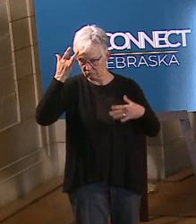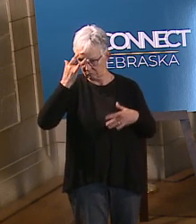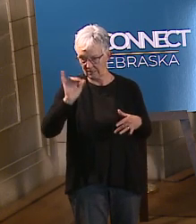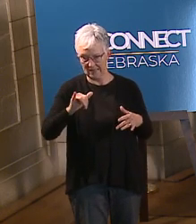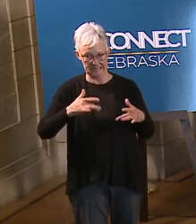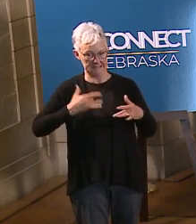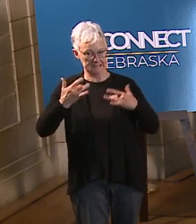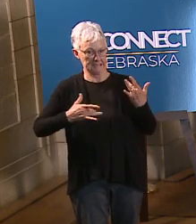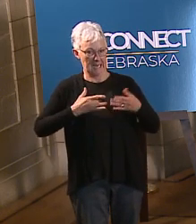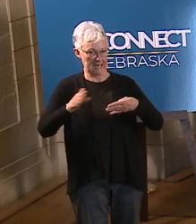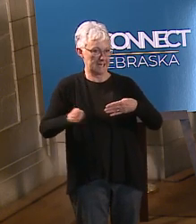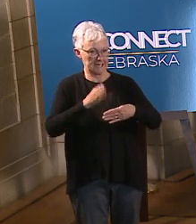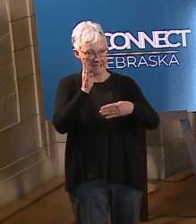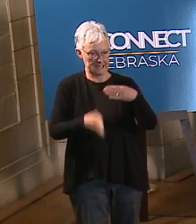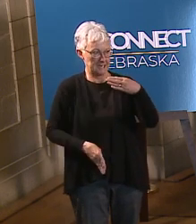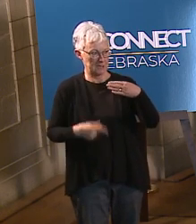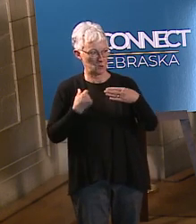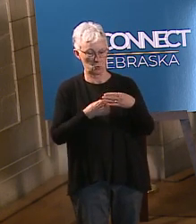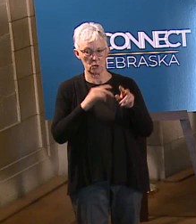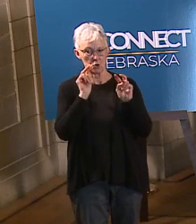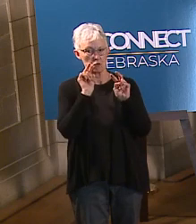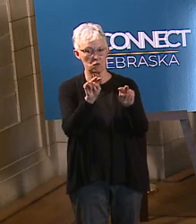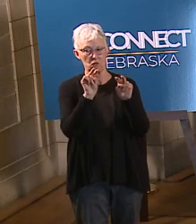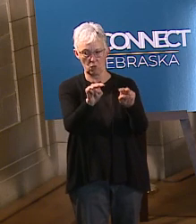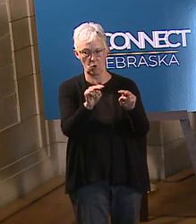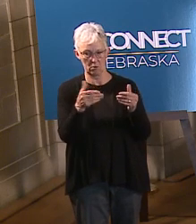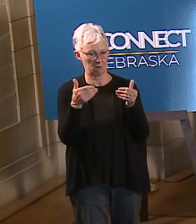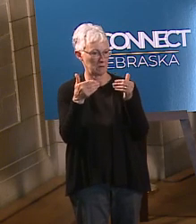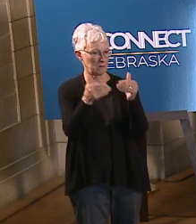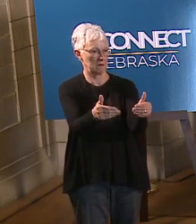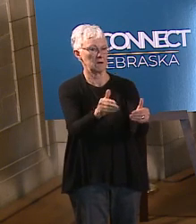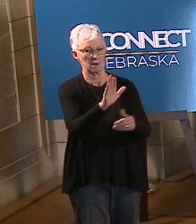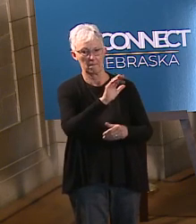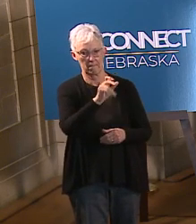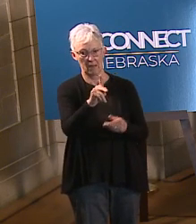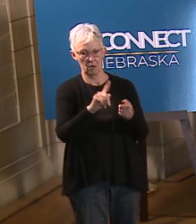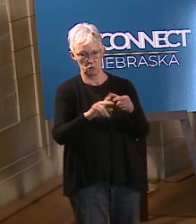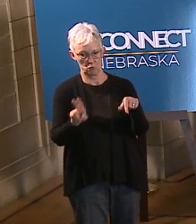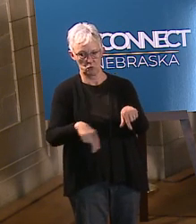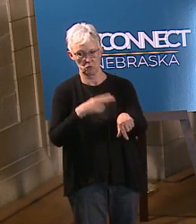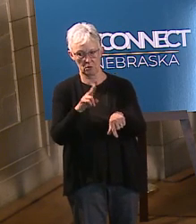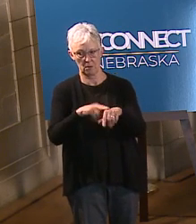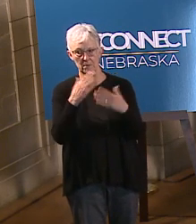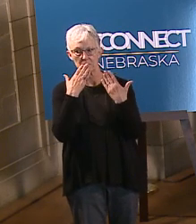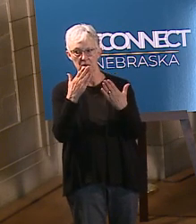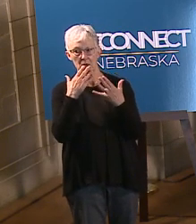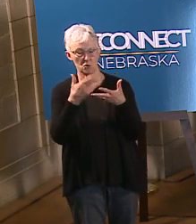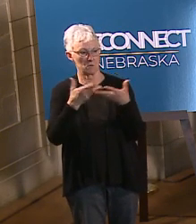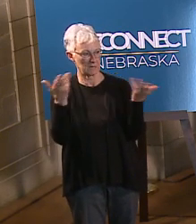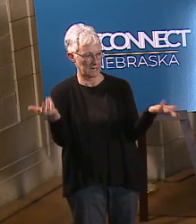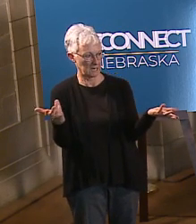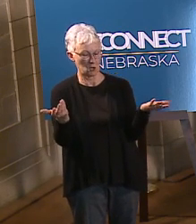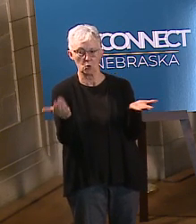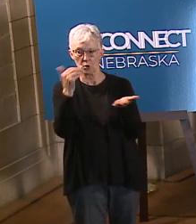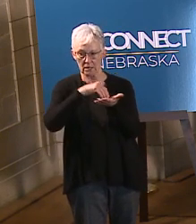SACRIFICED TO GET US TO WHERE WE ARE. THIS IS OUR LAST COVID BRIEFING, IT'S A VERY EXCITING END POINT